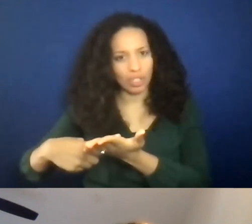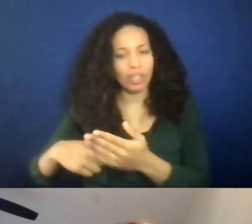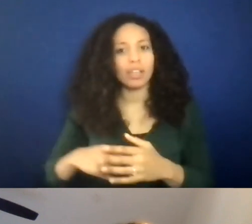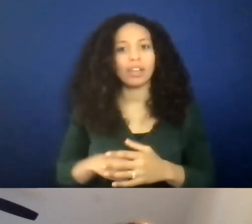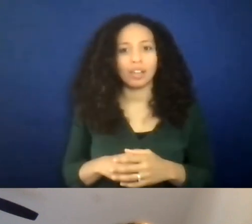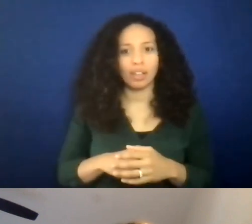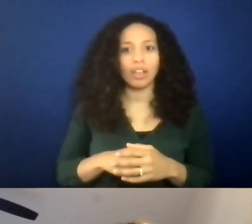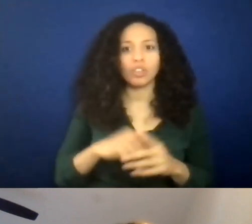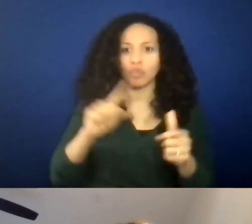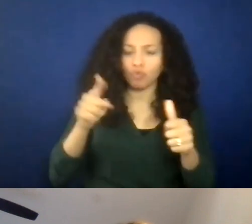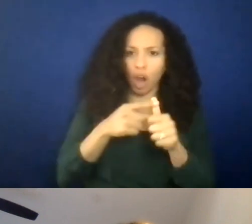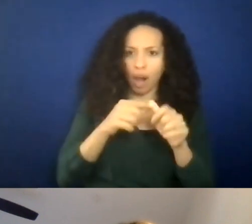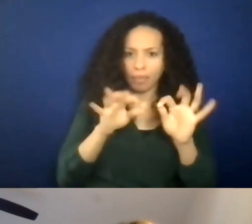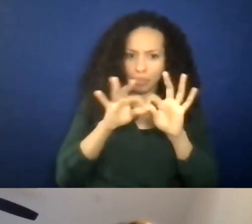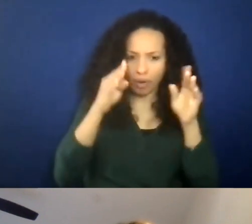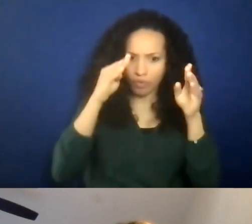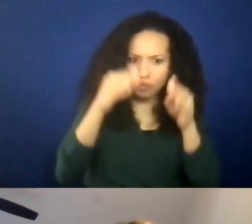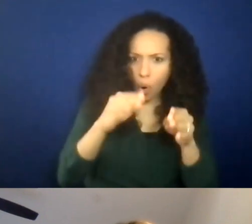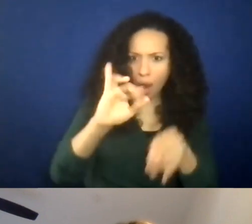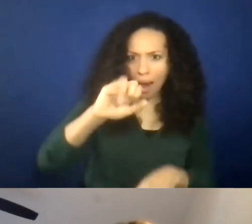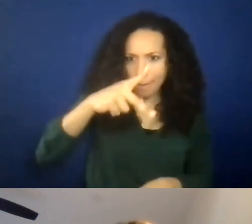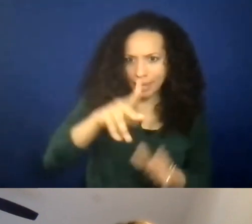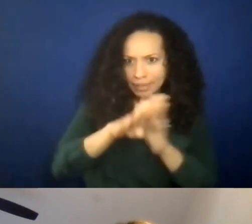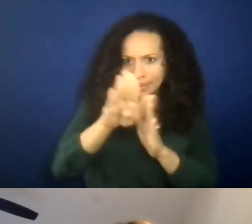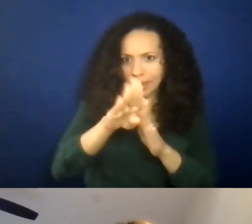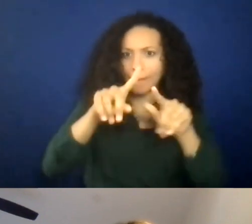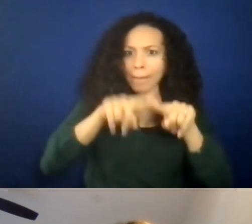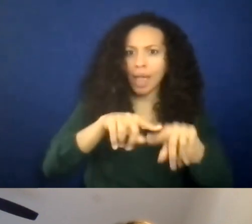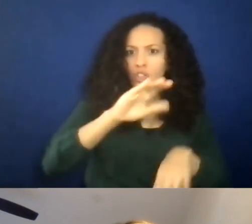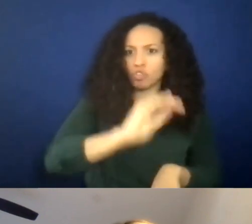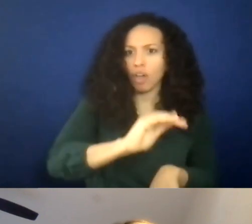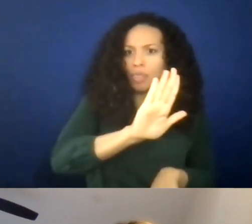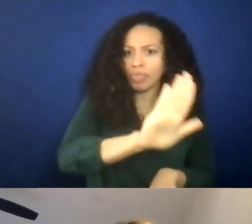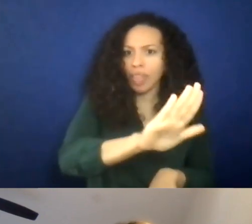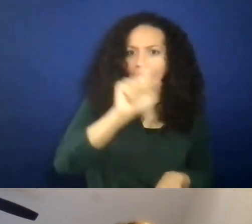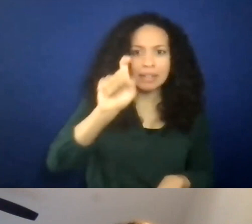based on what the child's needs are, what their goal should be, that is when the team